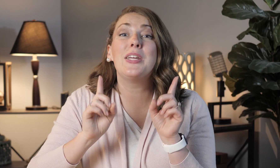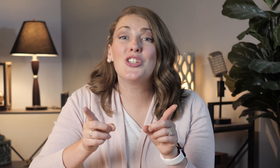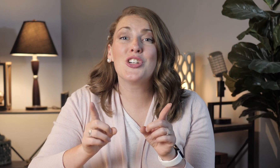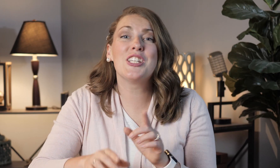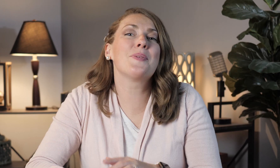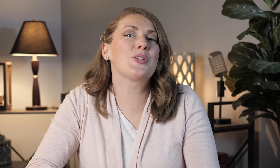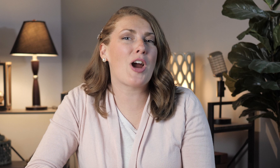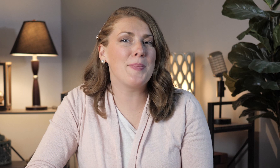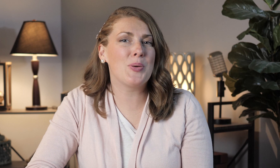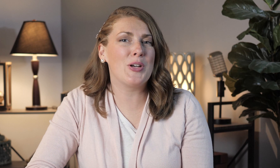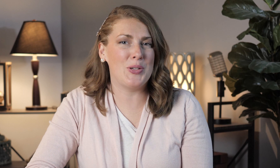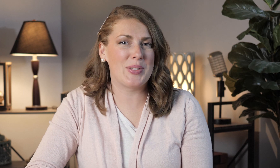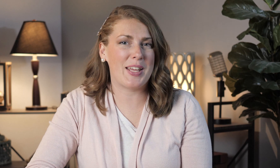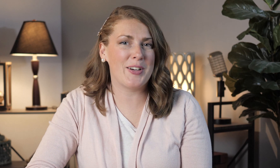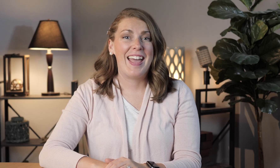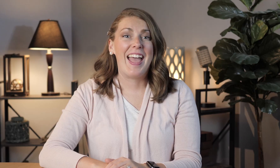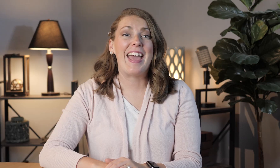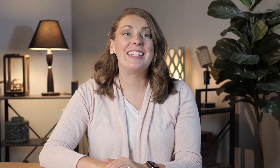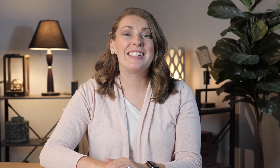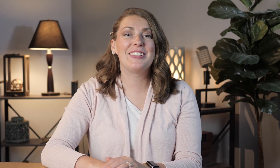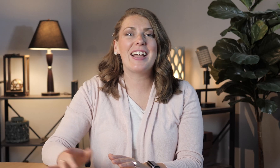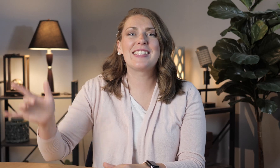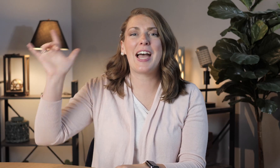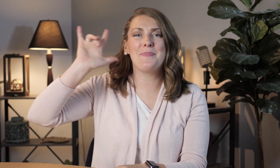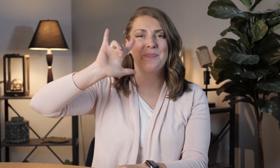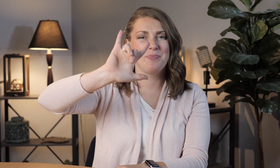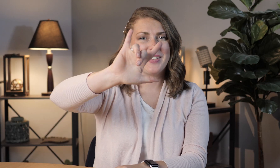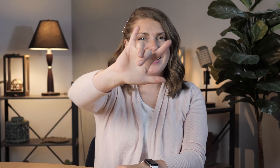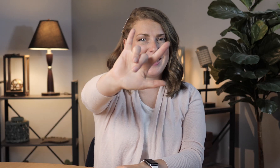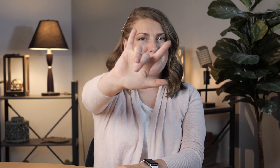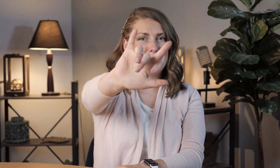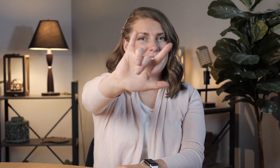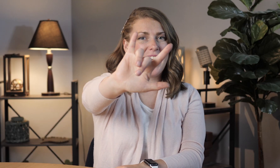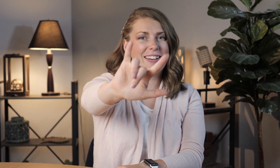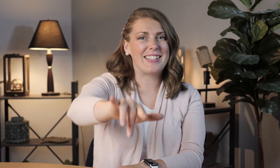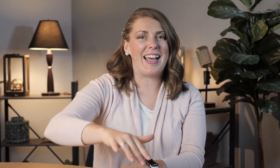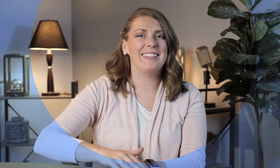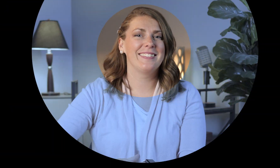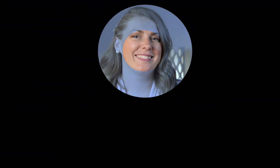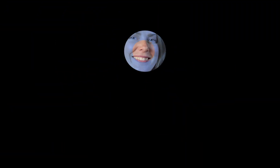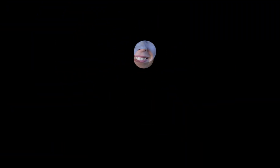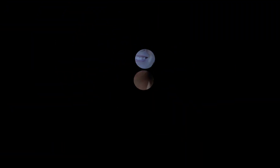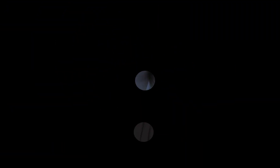be sure to subscribe to our newsletter and until next time keep learning how to sign.